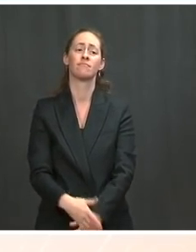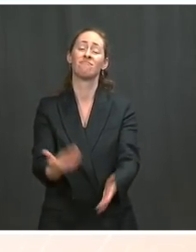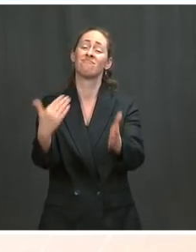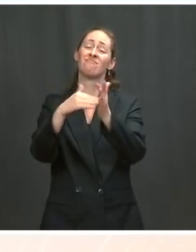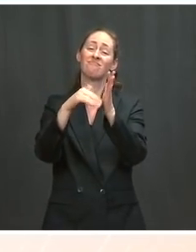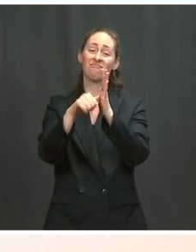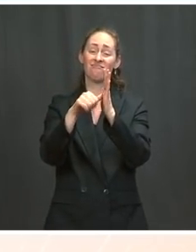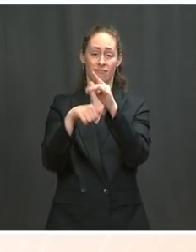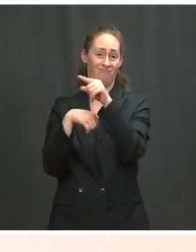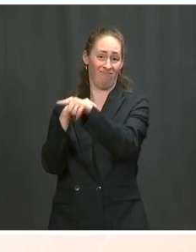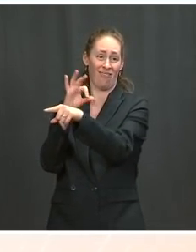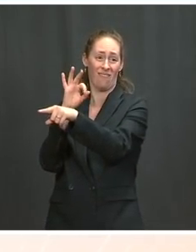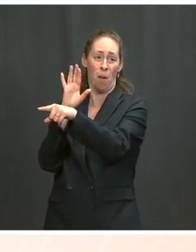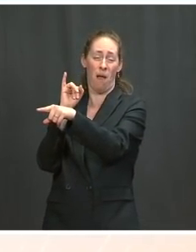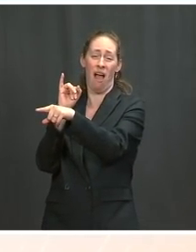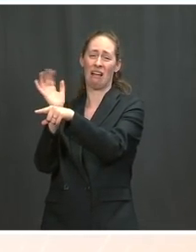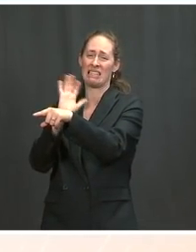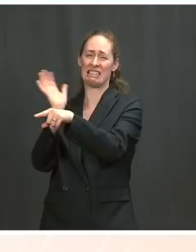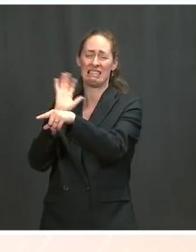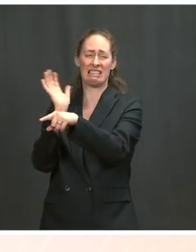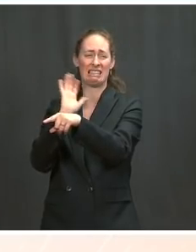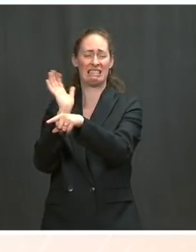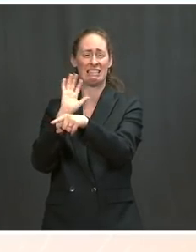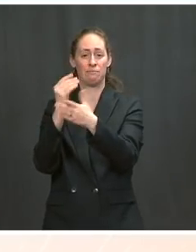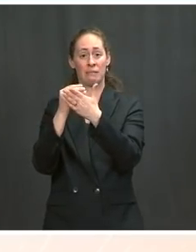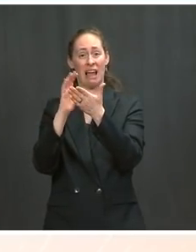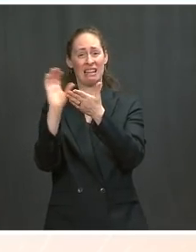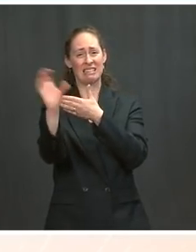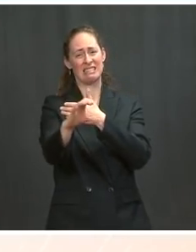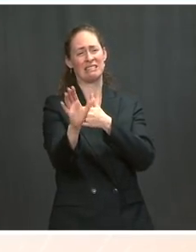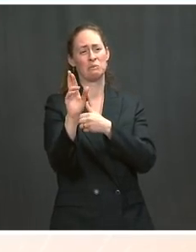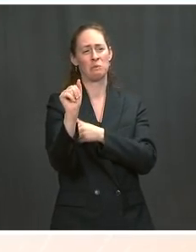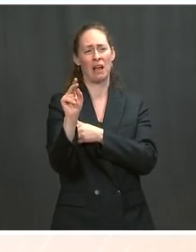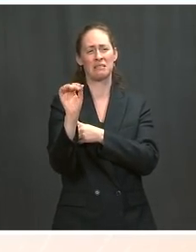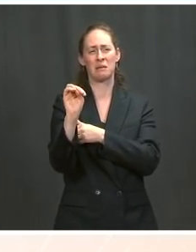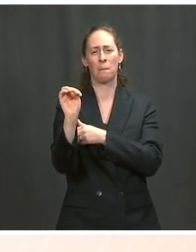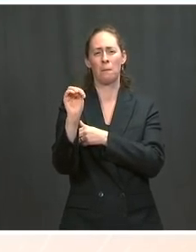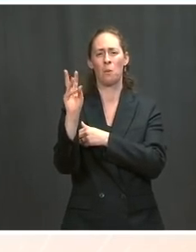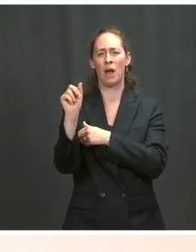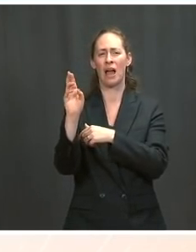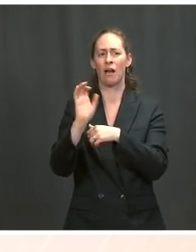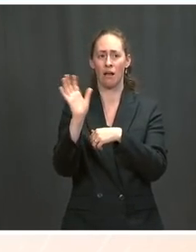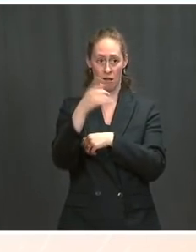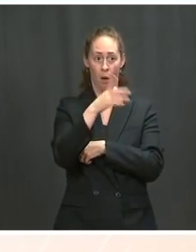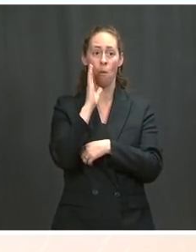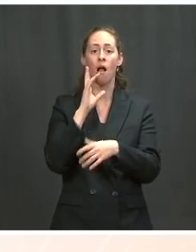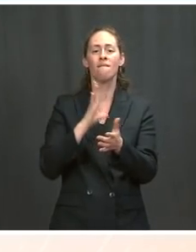because it can incentivize similar attacks, additional attacks, to Steve's other question.